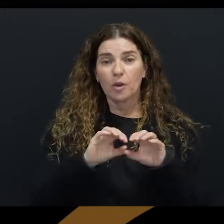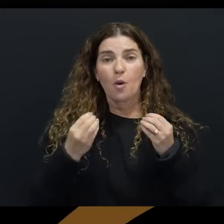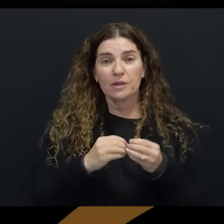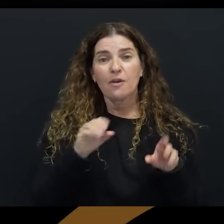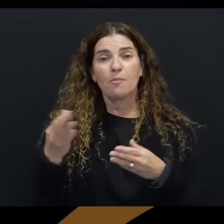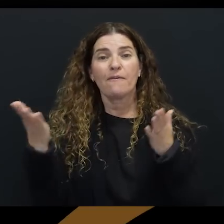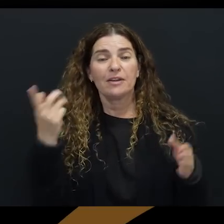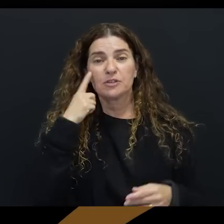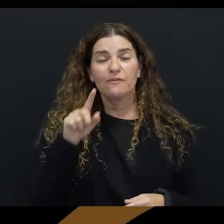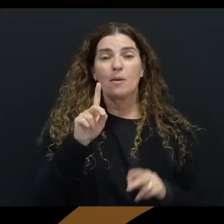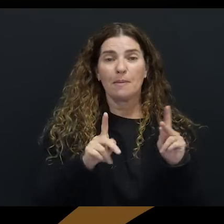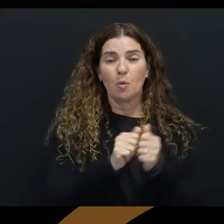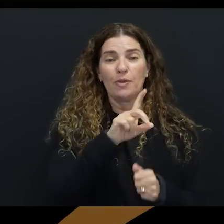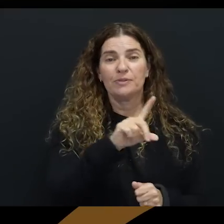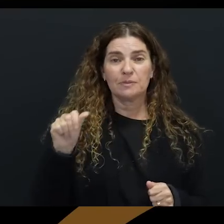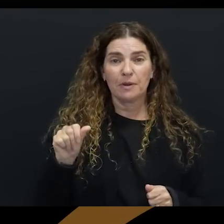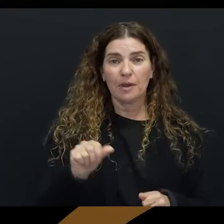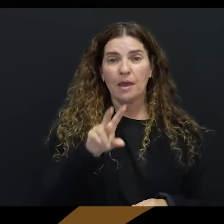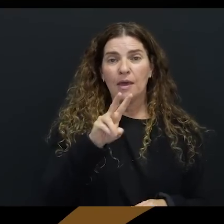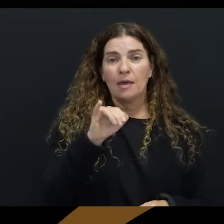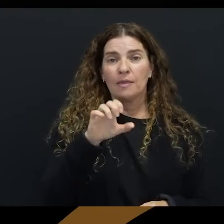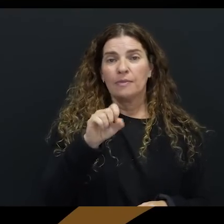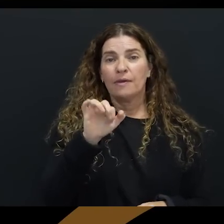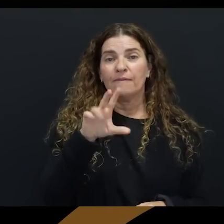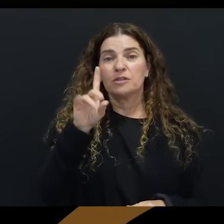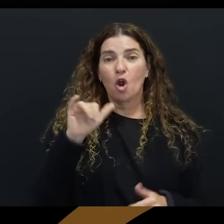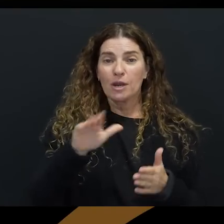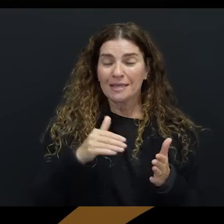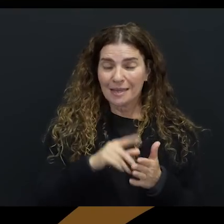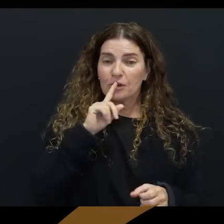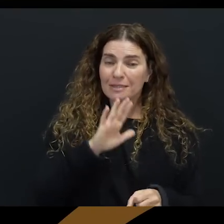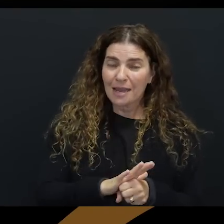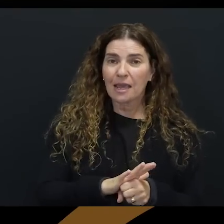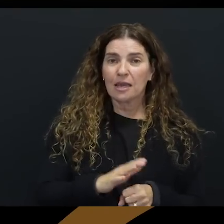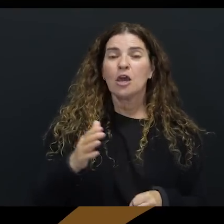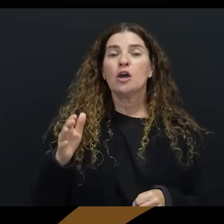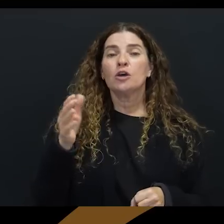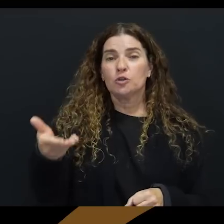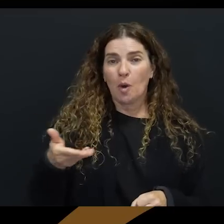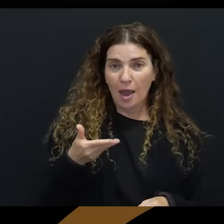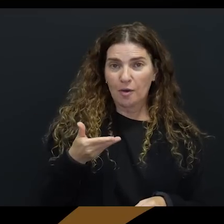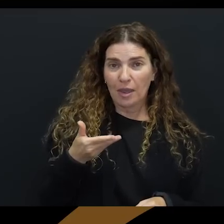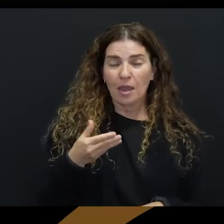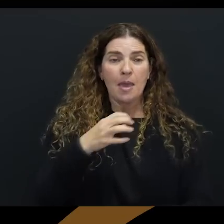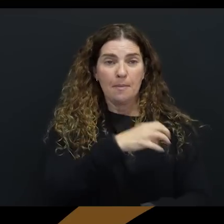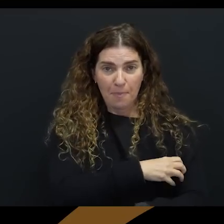The Viscardi Center is dedicated to educating, employing, and empowering individuals with disabilities or similar needs,